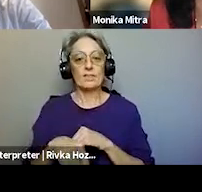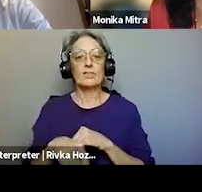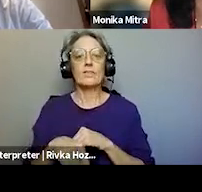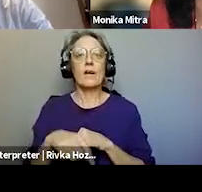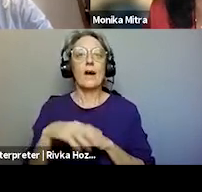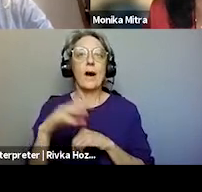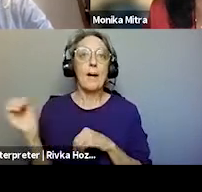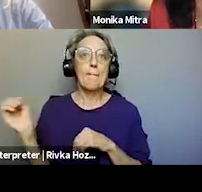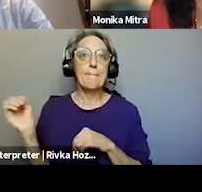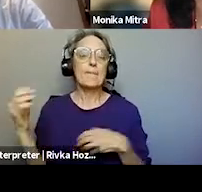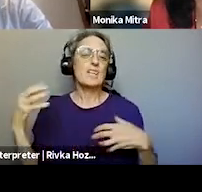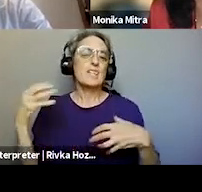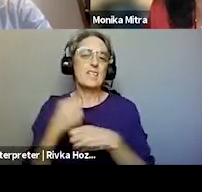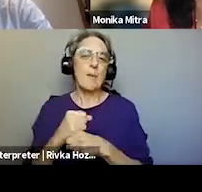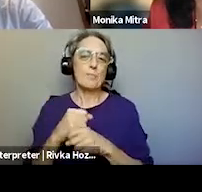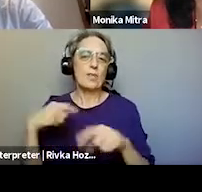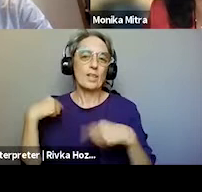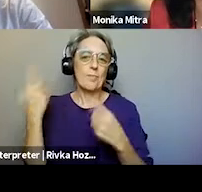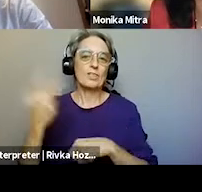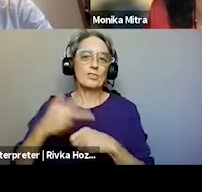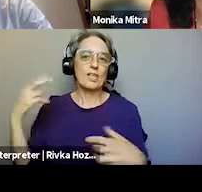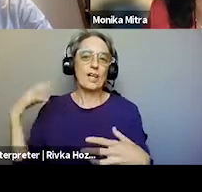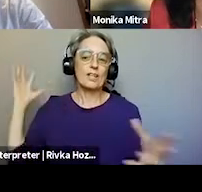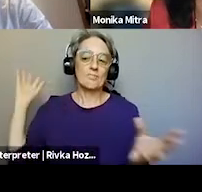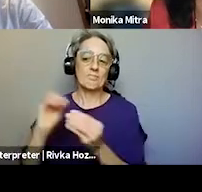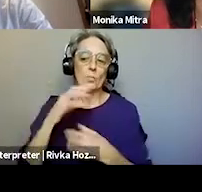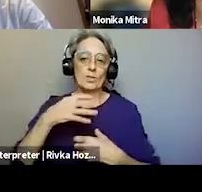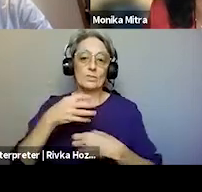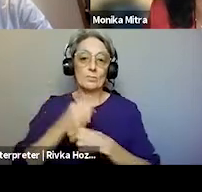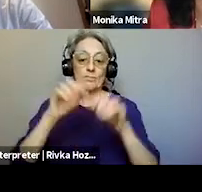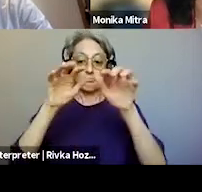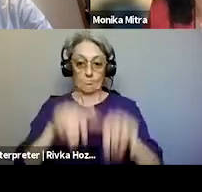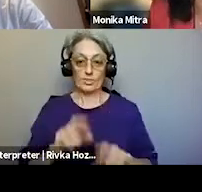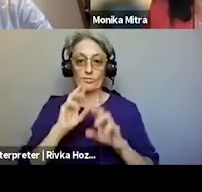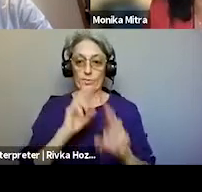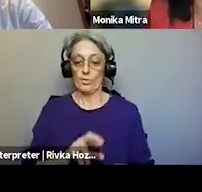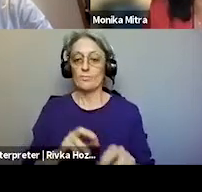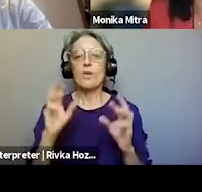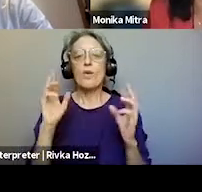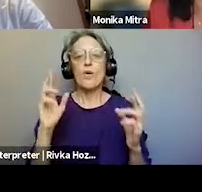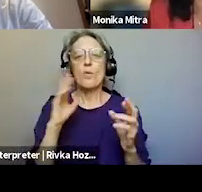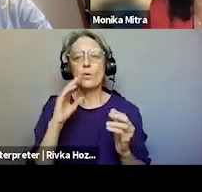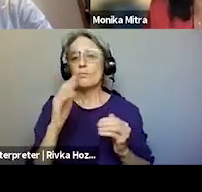these past three days and we absolutely hope to continue to move this forward since this topic